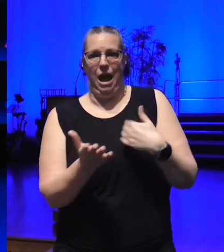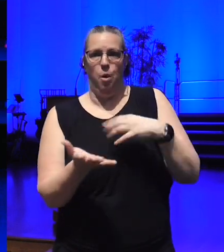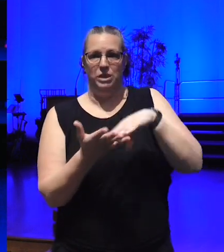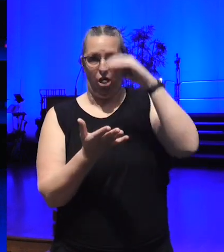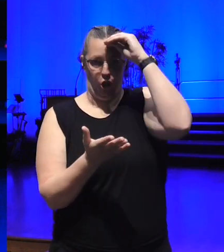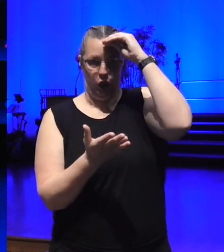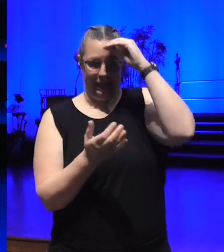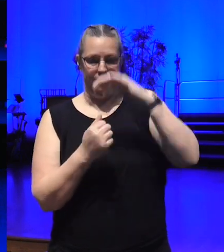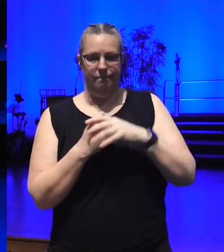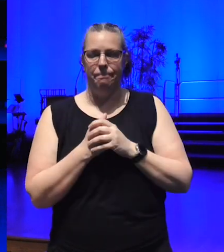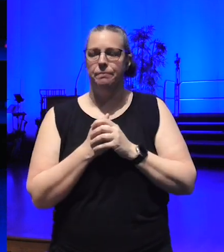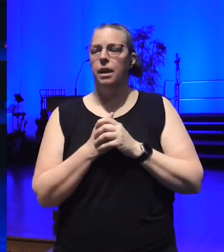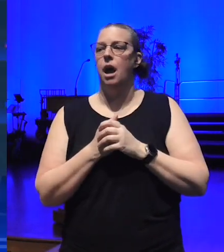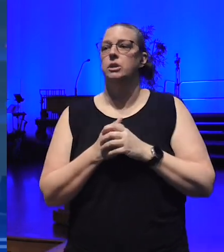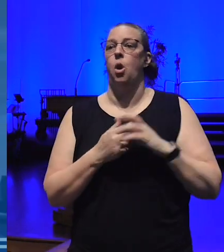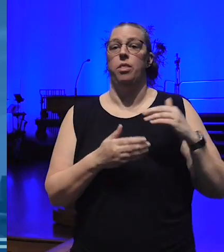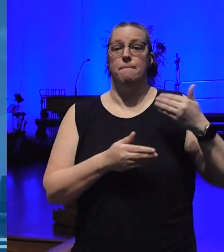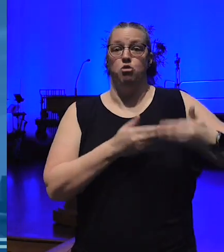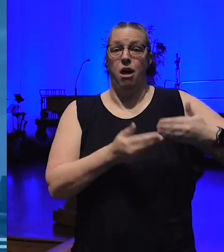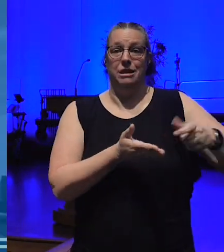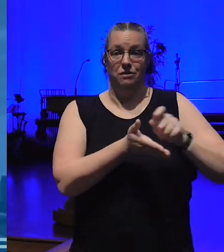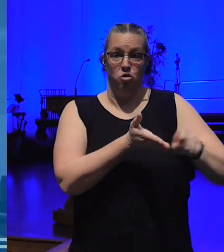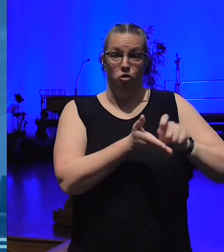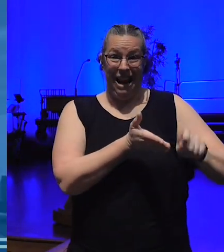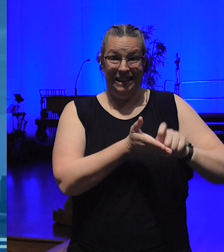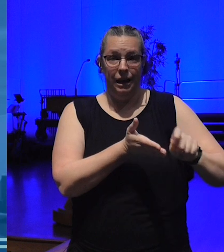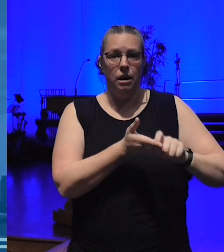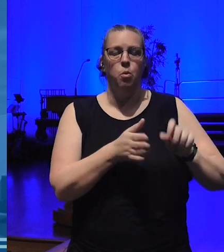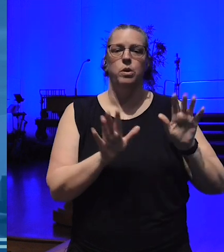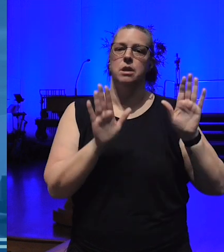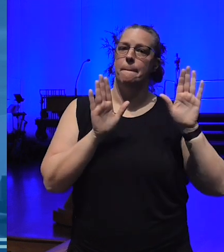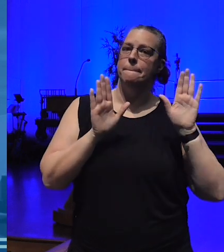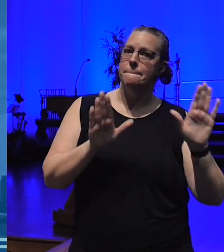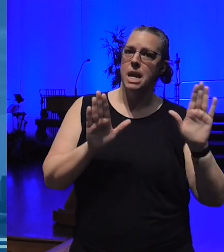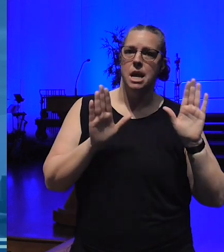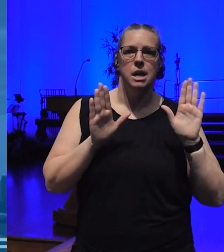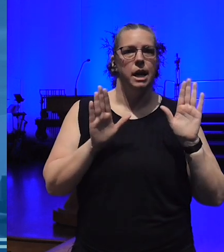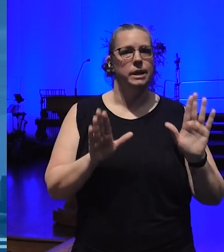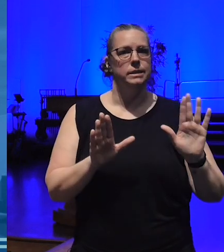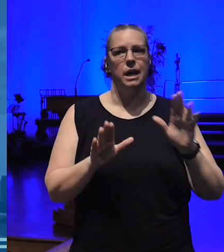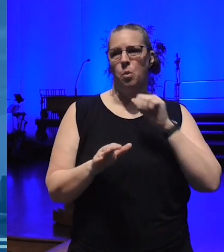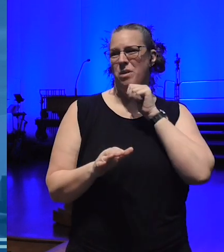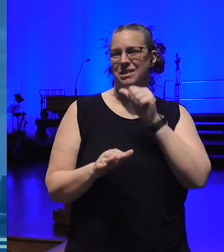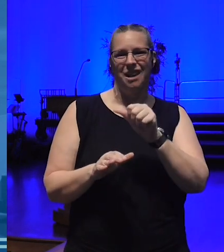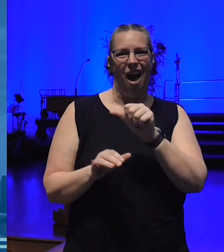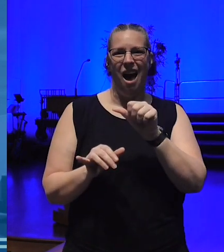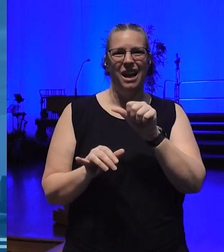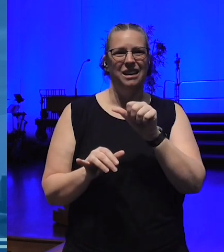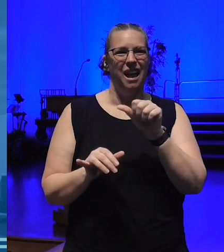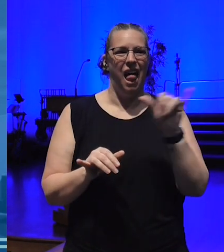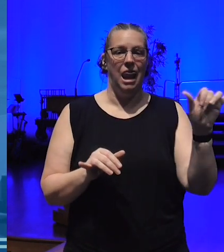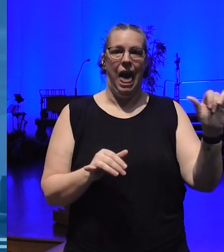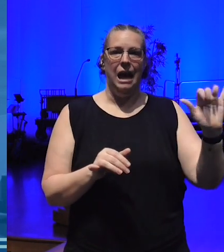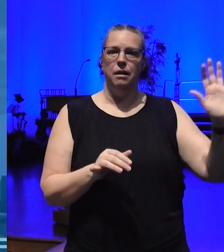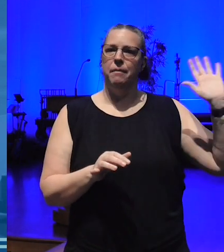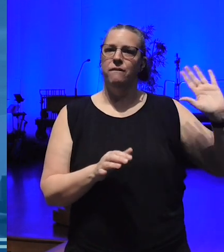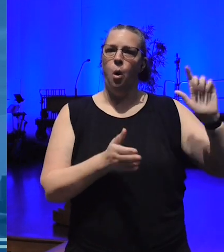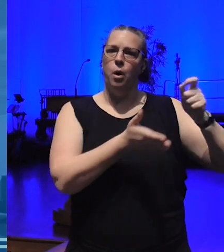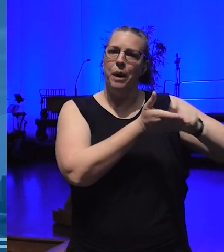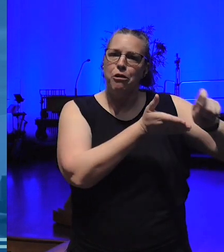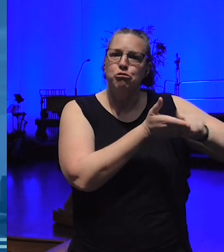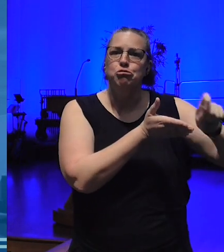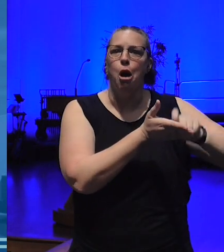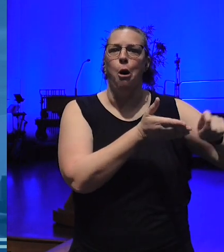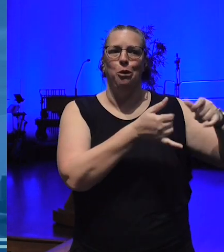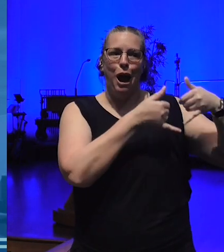that book was amazing because it wasn't like the other academic writing that I had done um it was